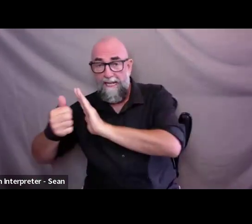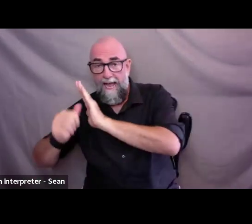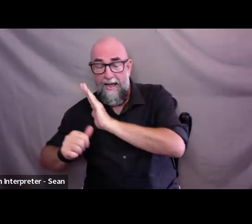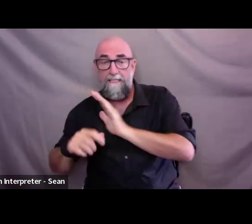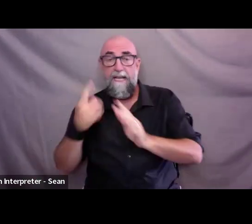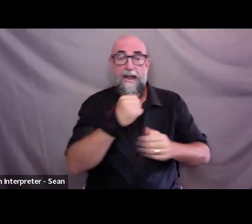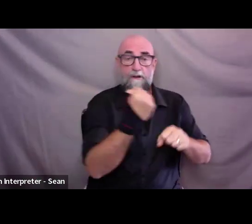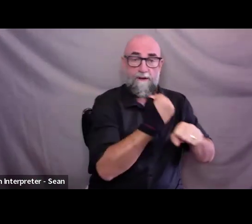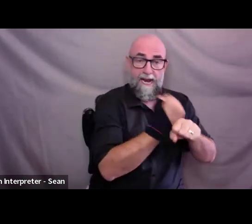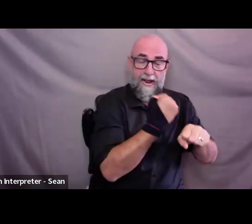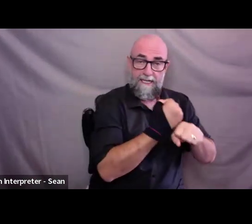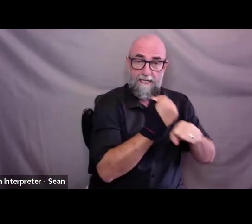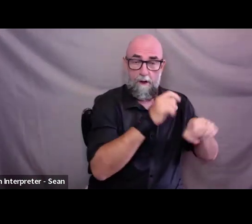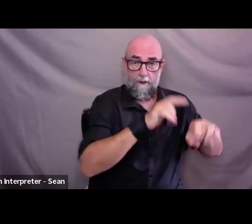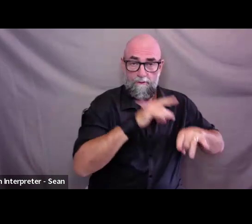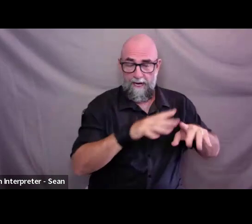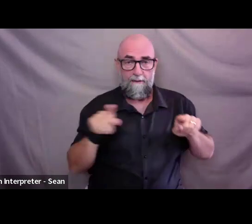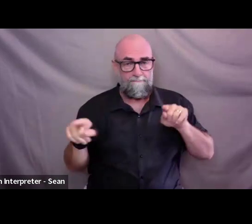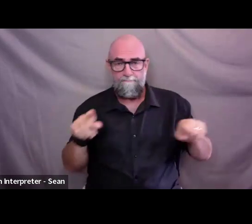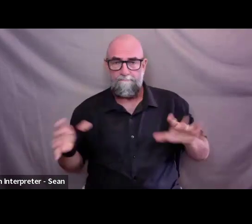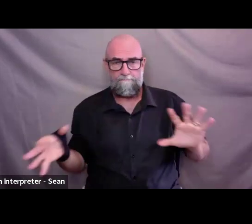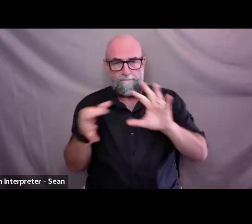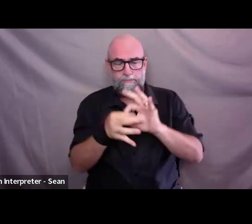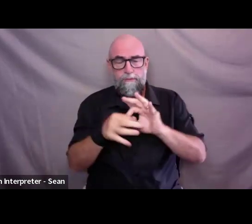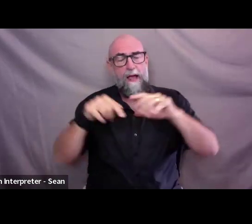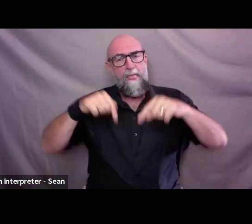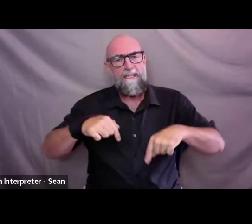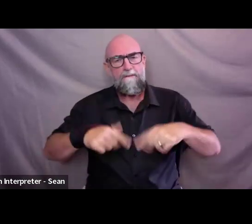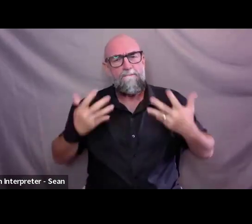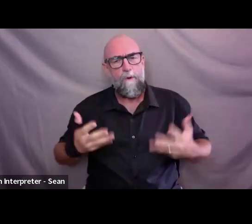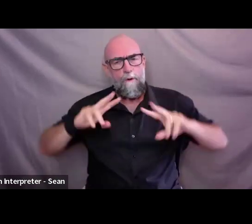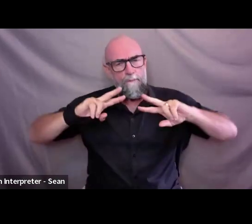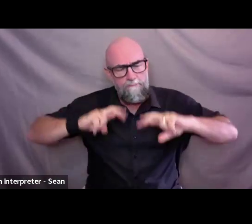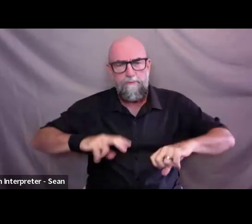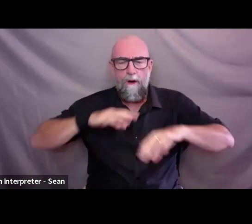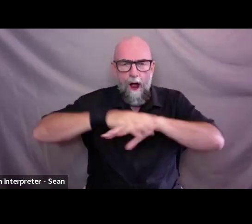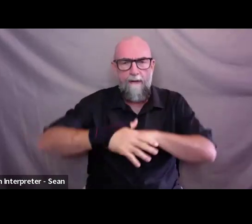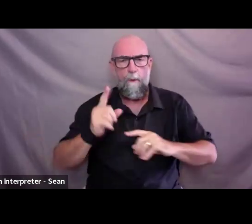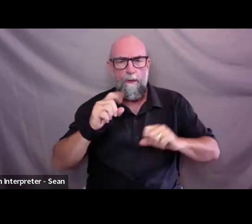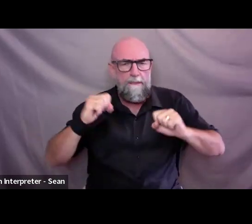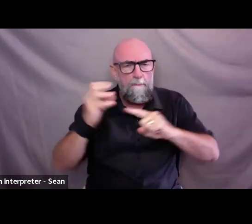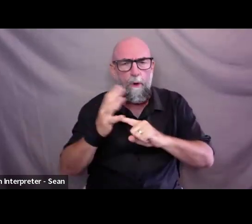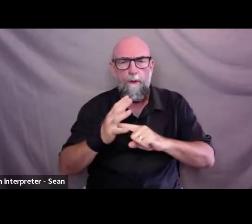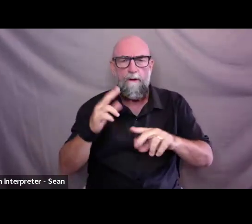known as darts. This series is designed to explore critical theories in us governance, showcasing ideas, perspectives and